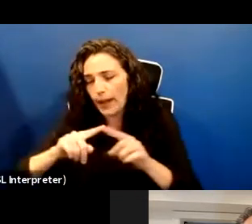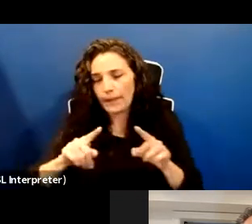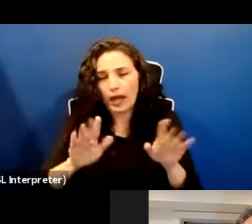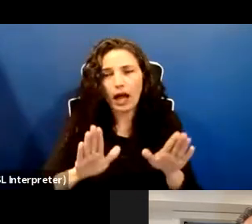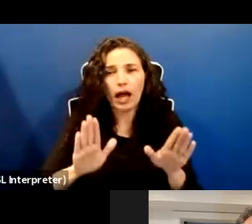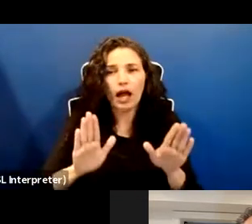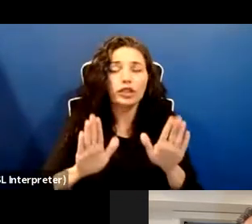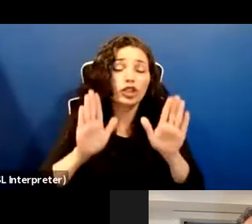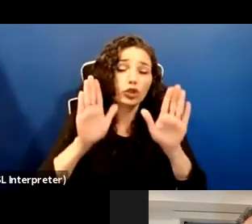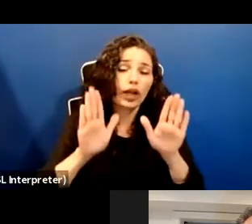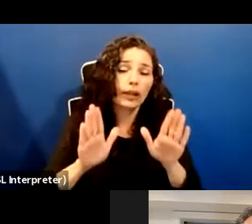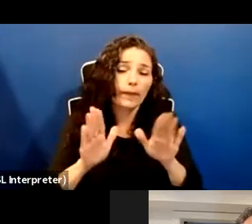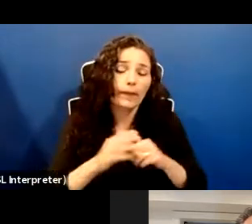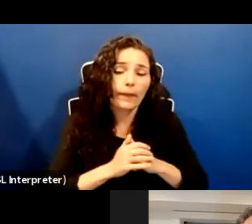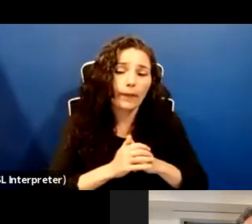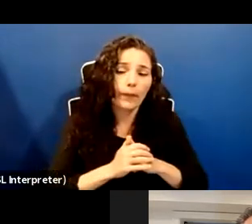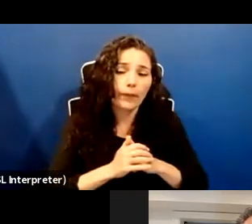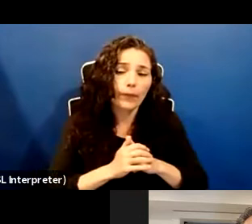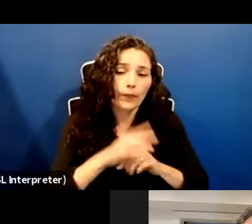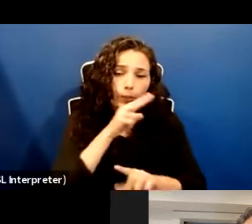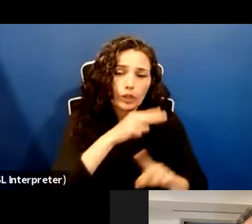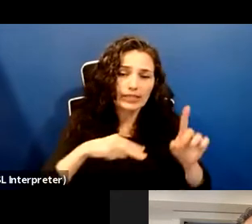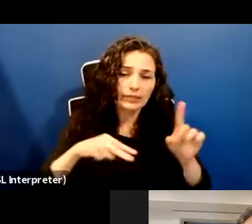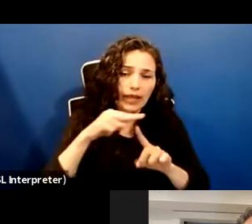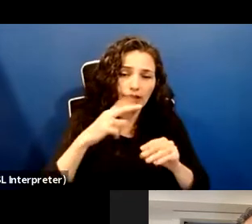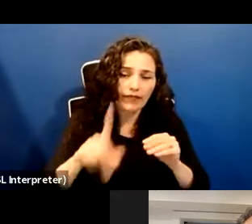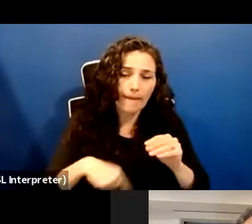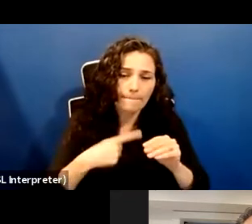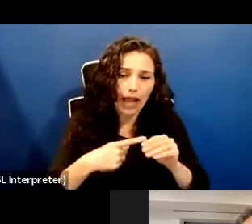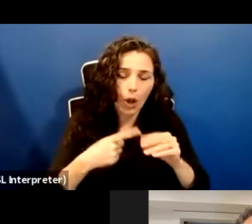perspective about human beings and about their strengths.